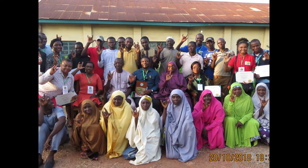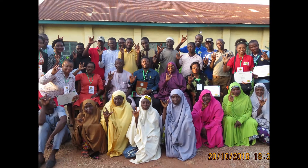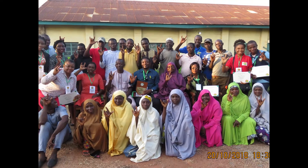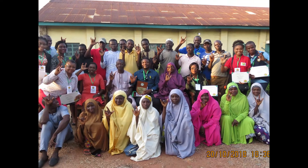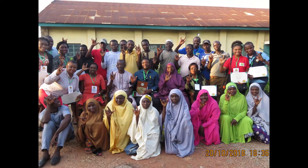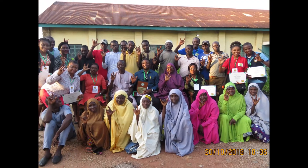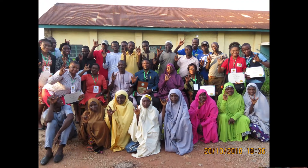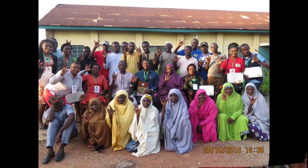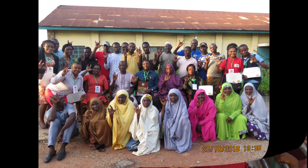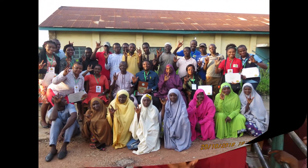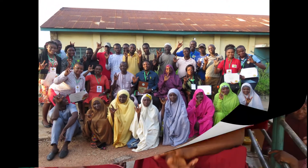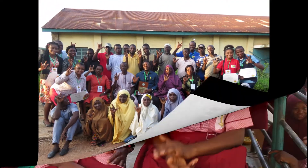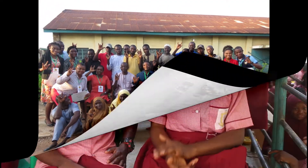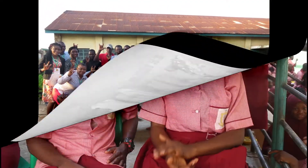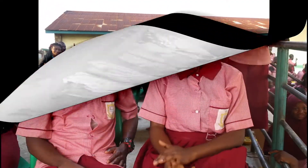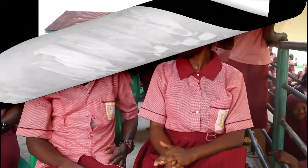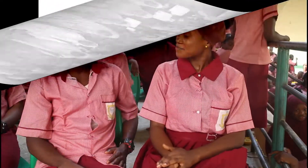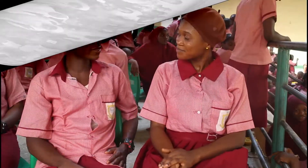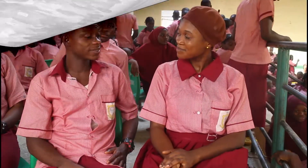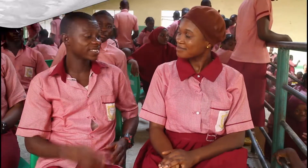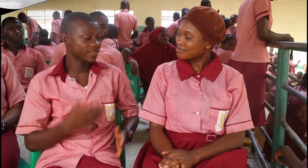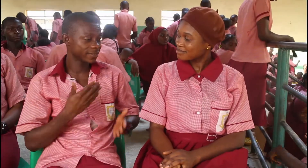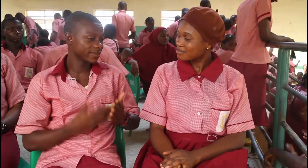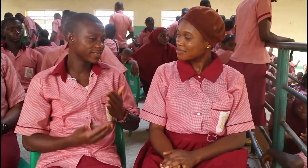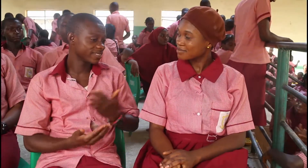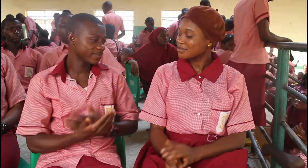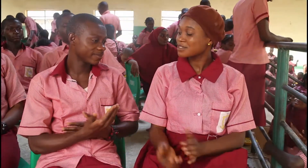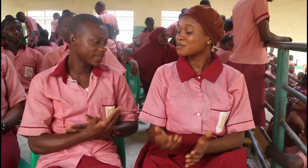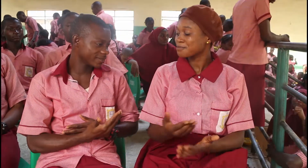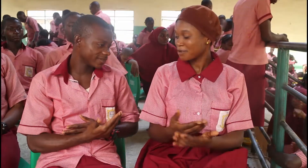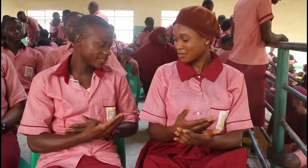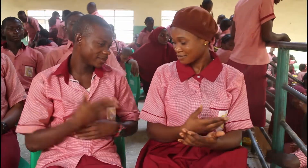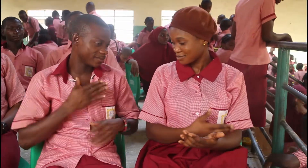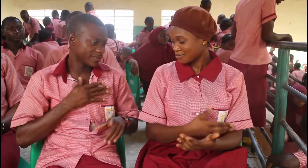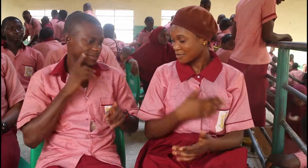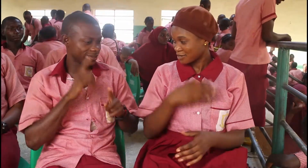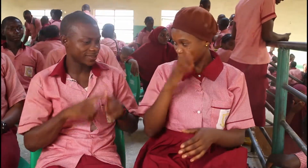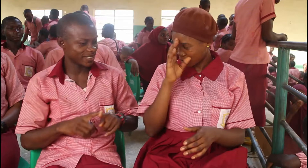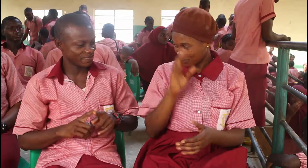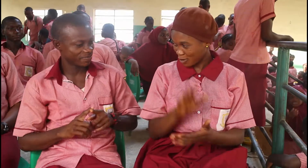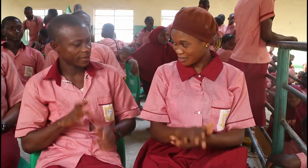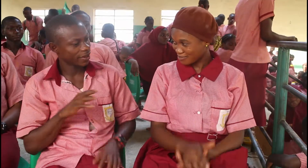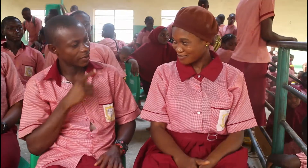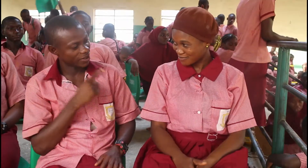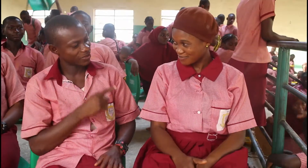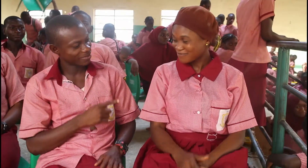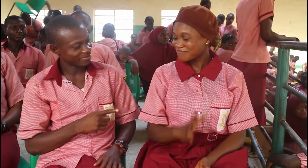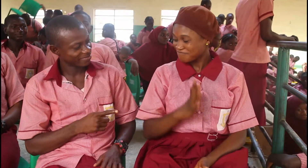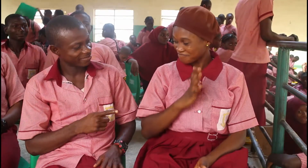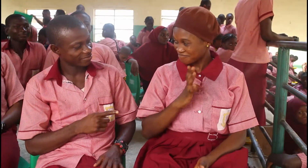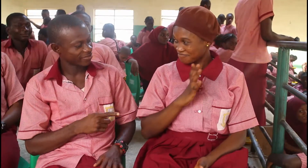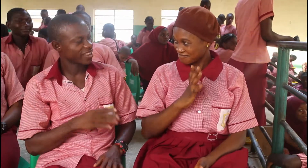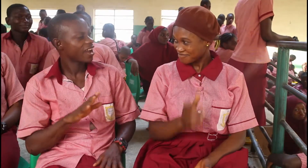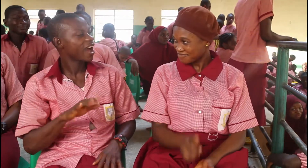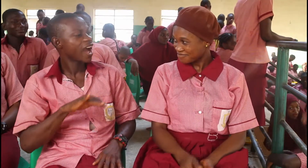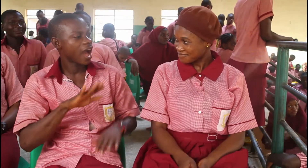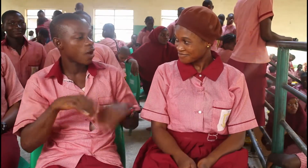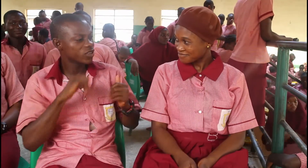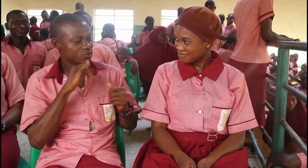child is born deaf, maybe in the midst of other deaf children or even in the midst of